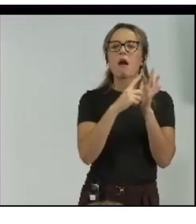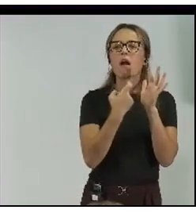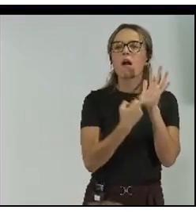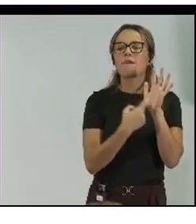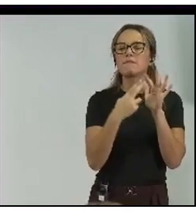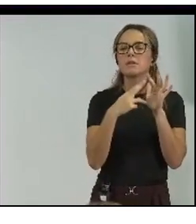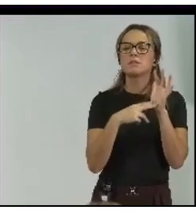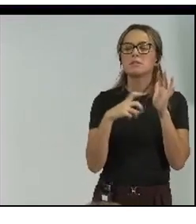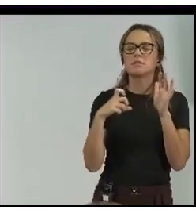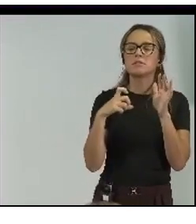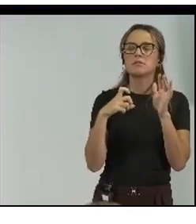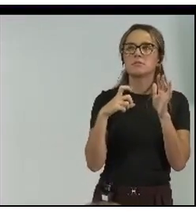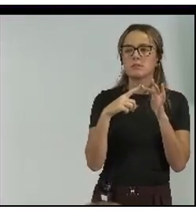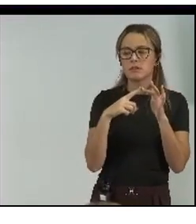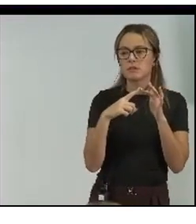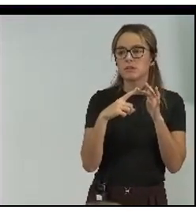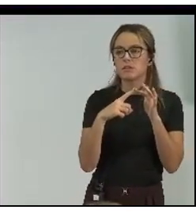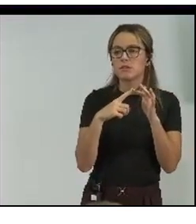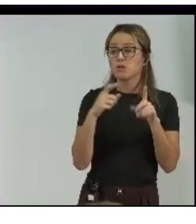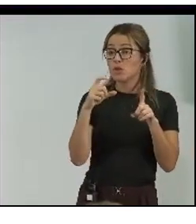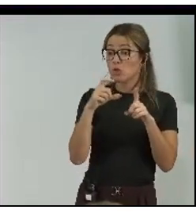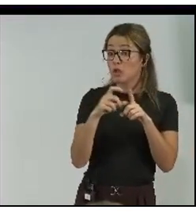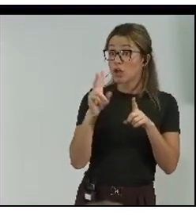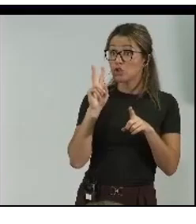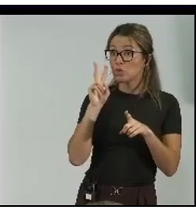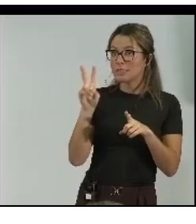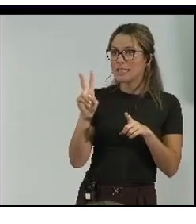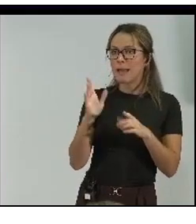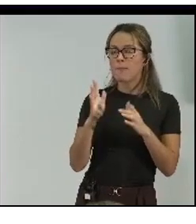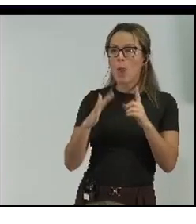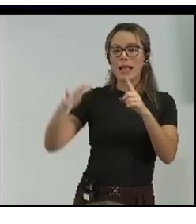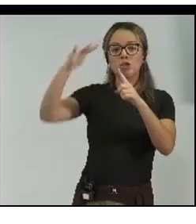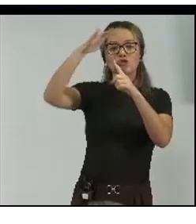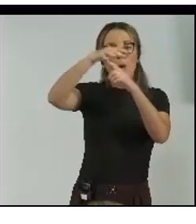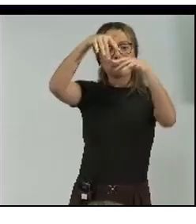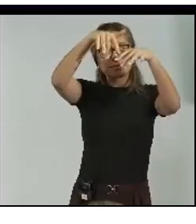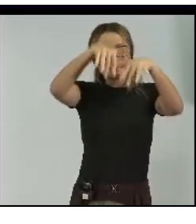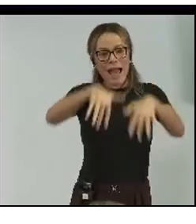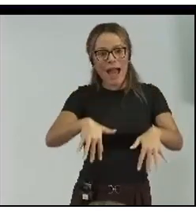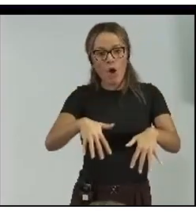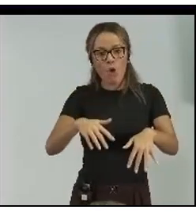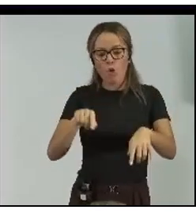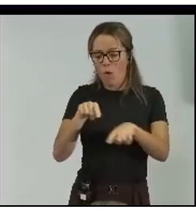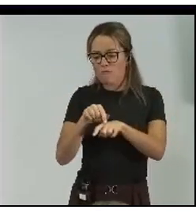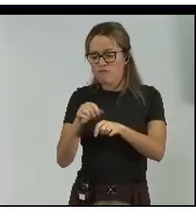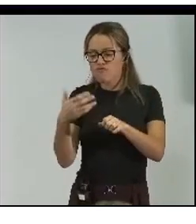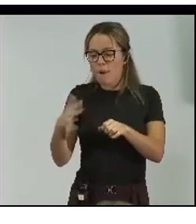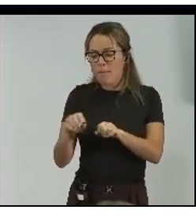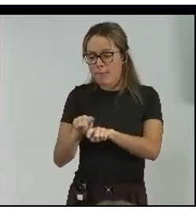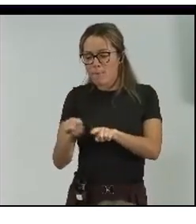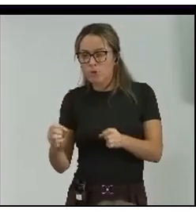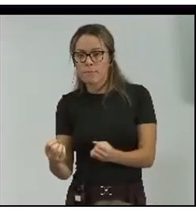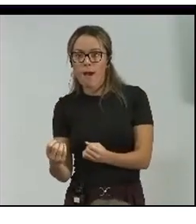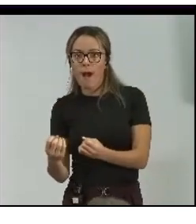do you see something coming down from on top? Do you see something coming up from below? Where's the best mix of those two things, do you think?